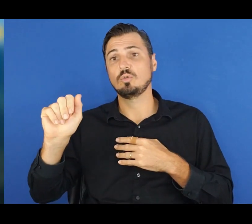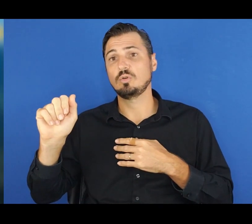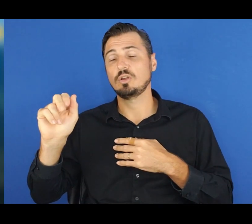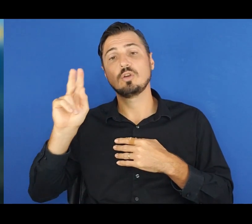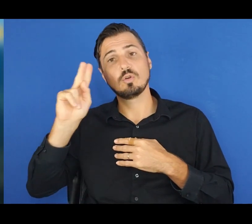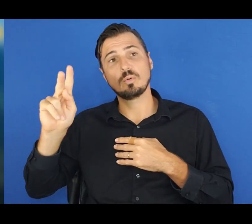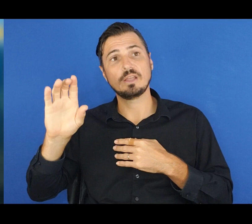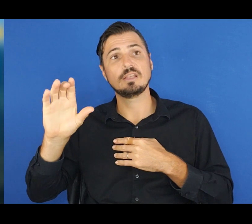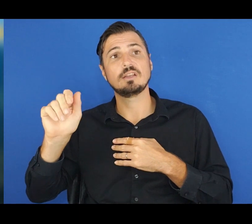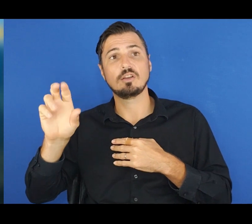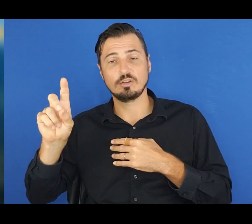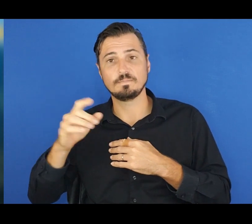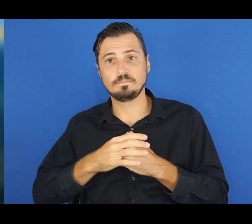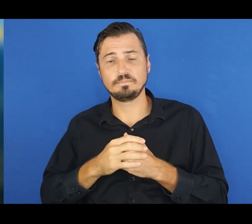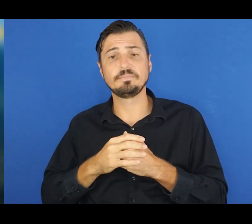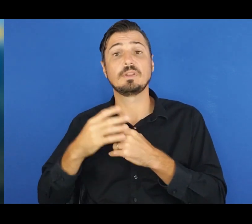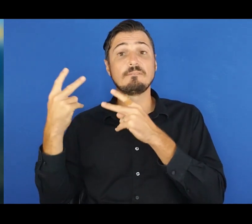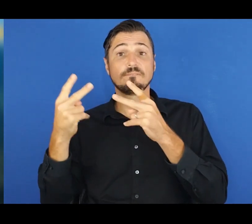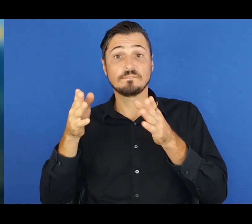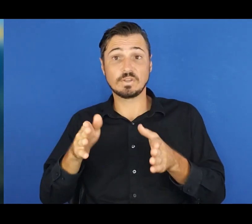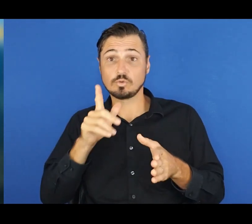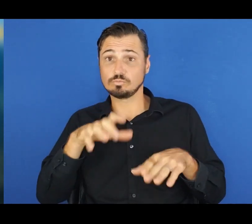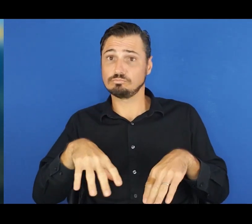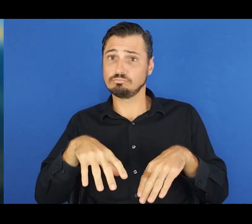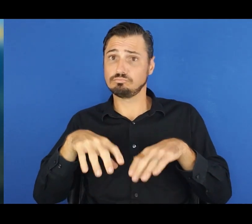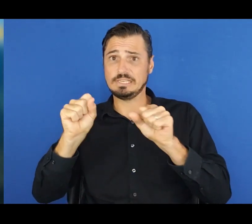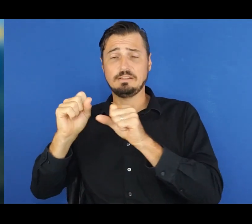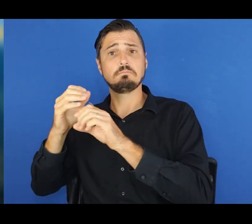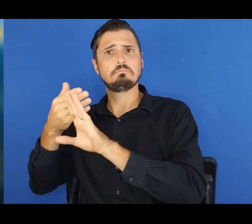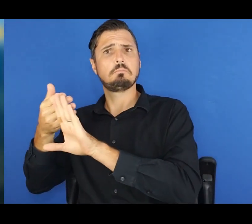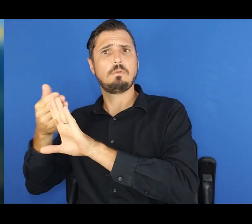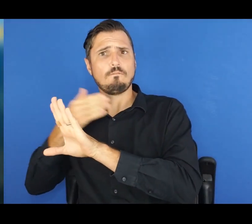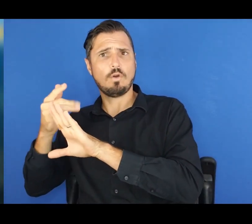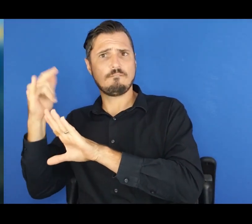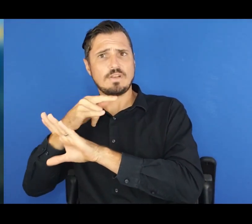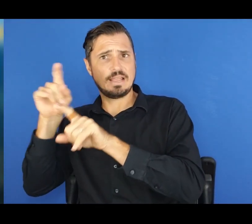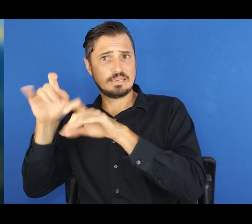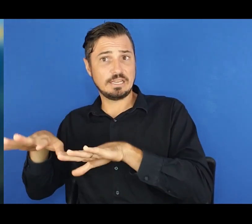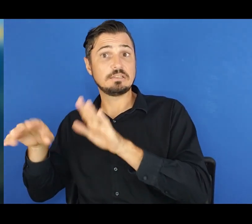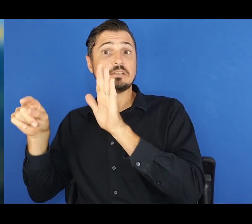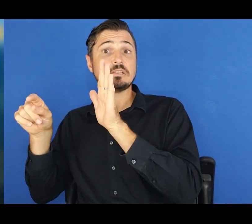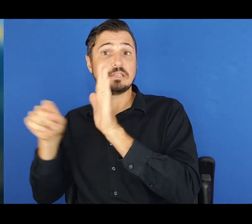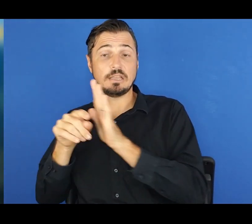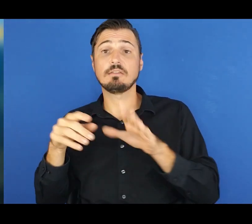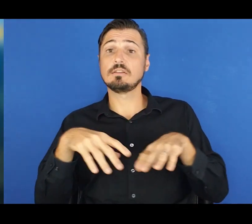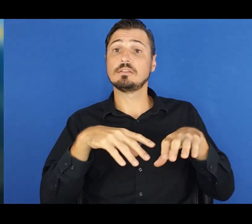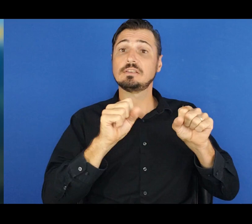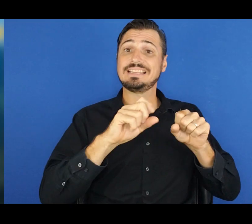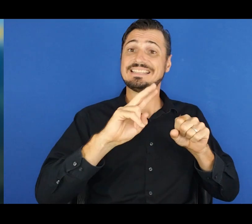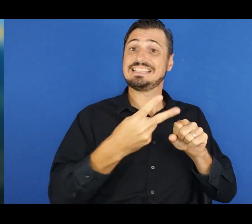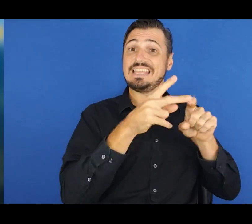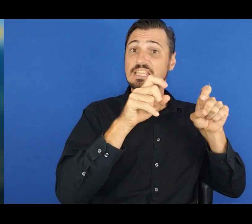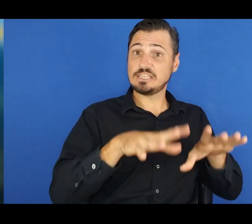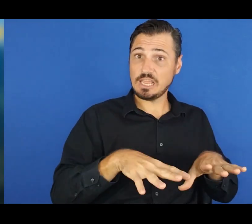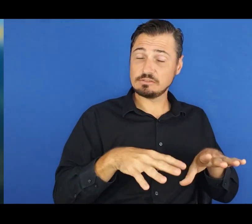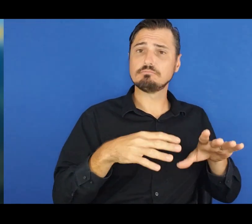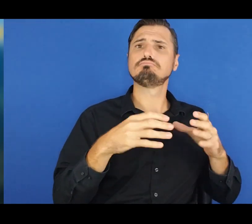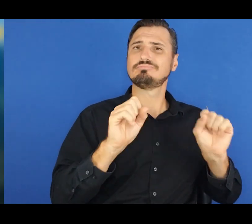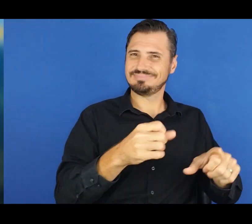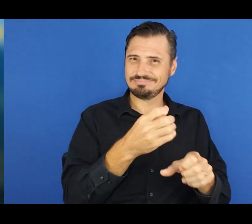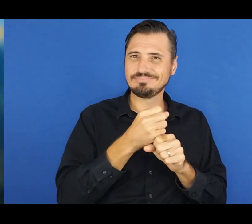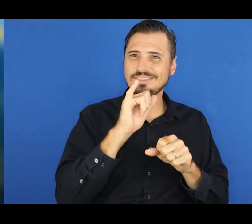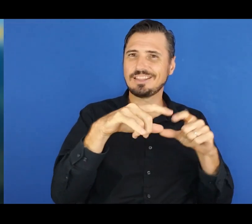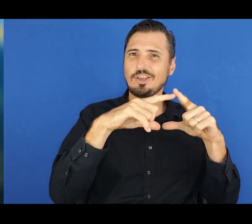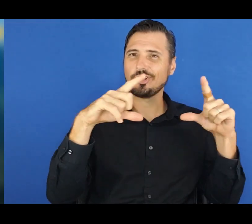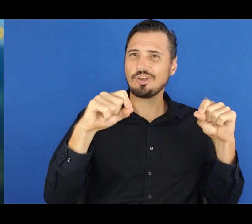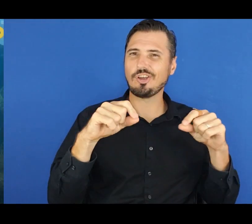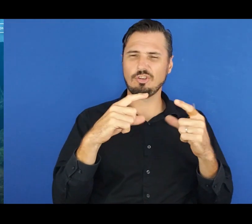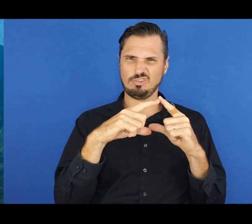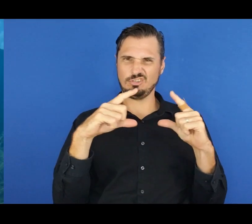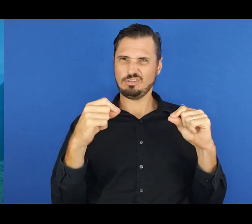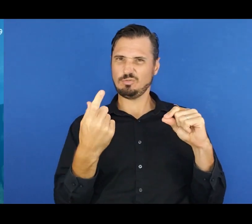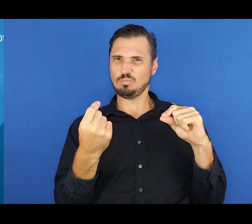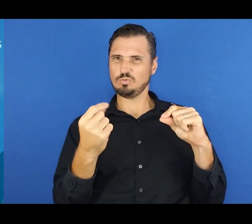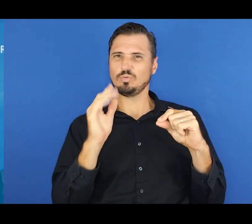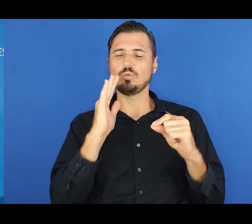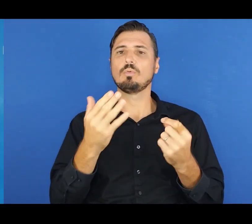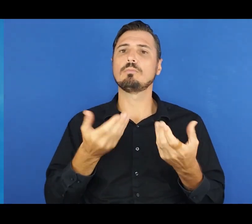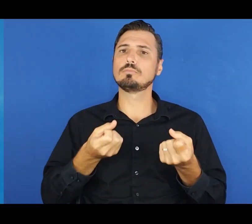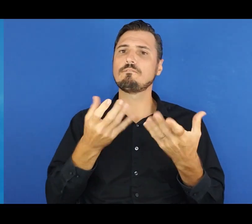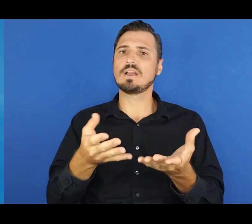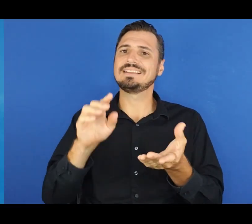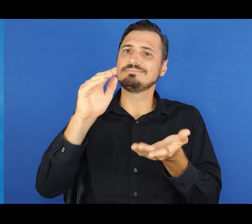Visitors who take a pre-travel test and voluntarily take a post-travel test will be eligible for a Kōkua Kaua‘i Card. This card provides discounts at participating businesses islandwide